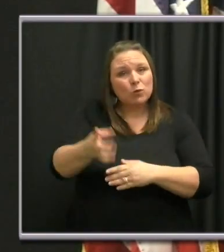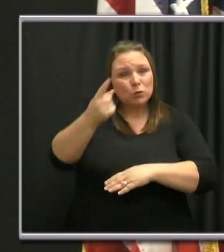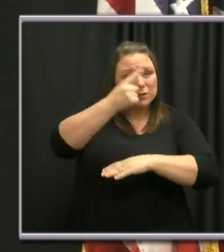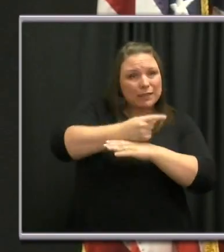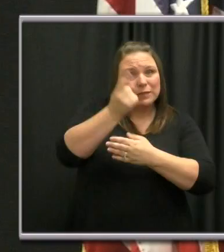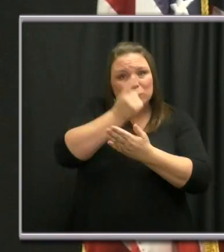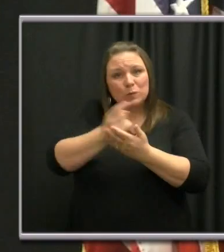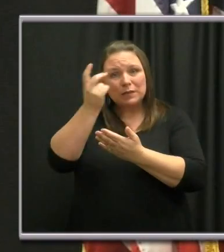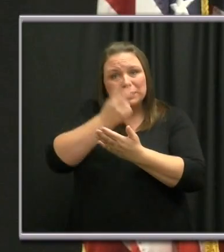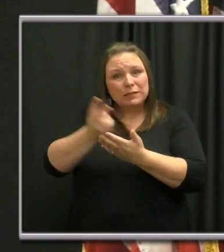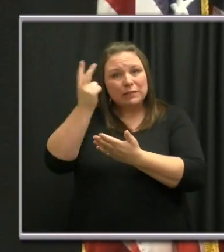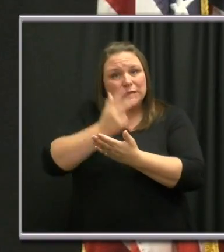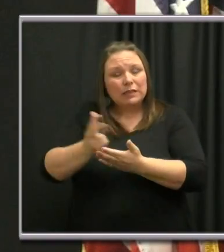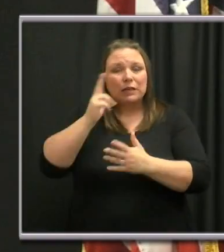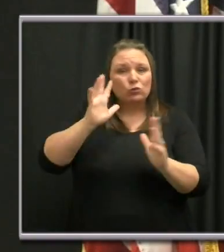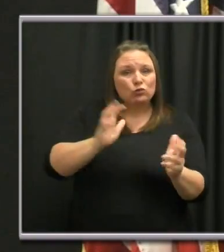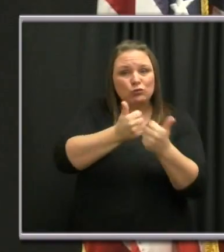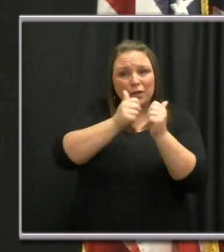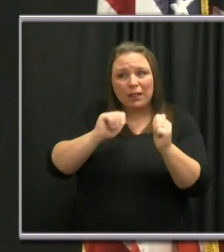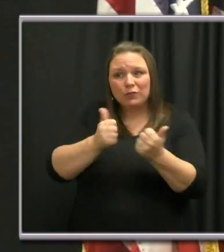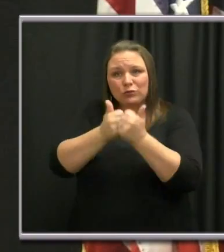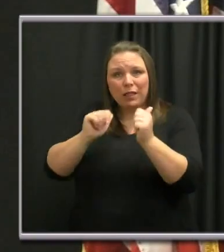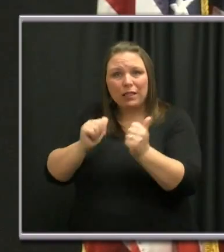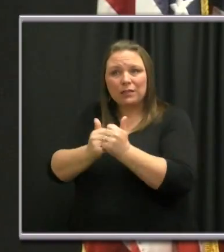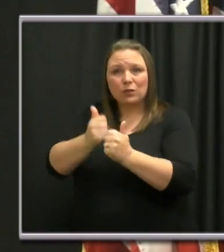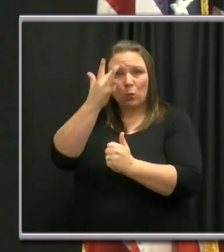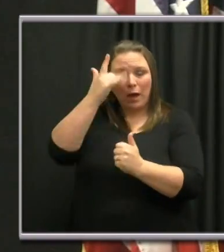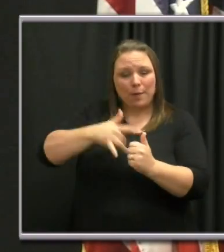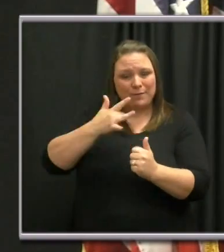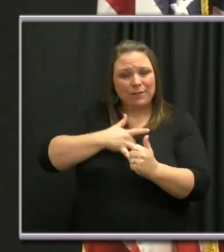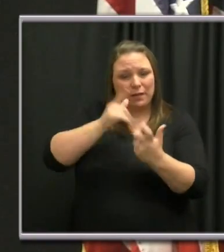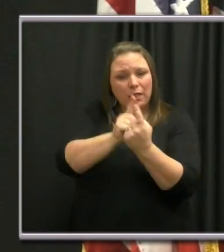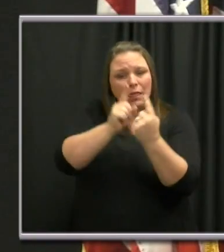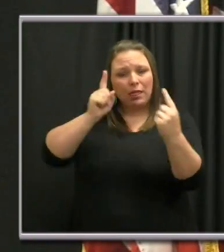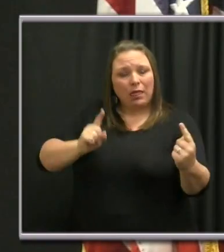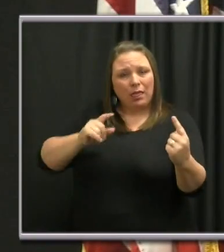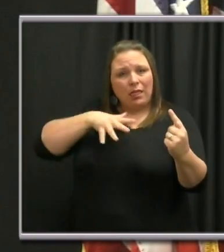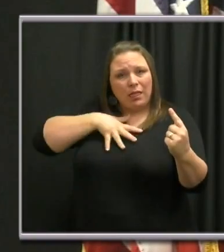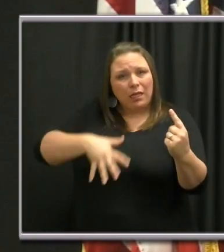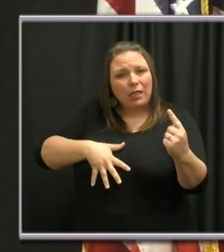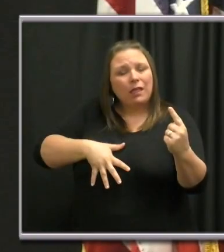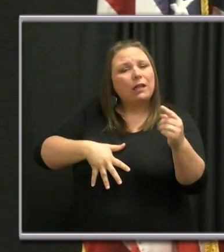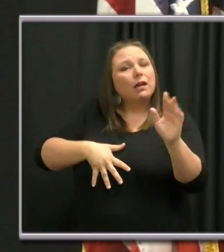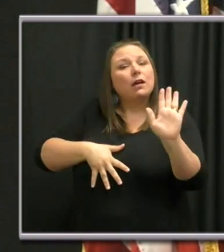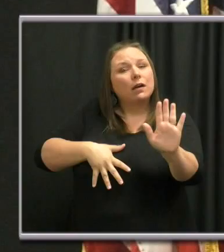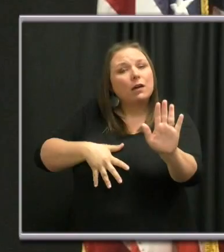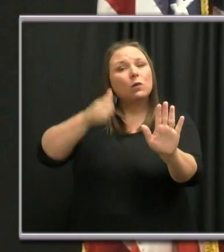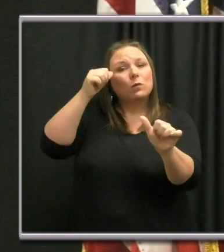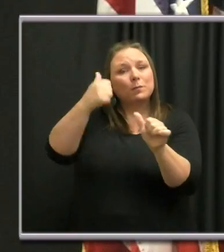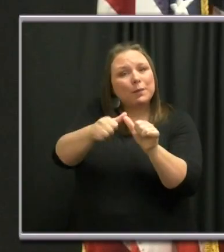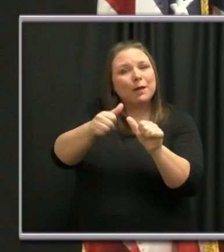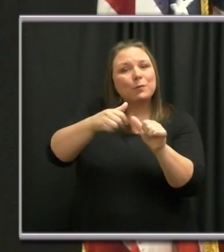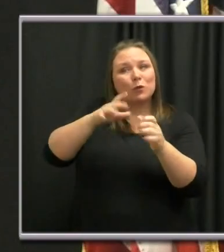SO AS WE COME INTO THESE NEXT FEW DAYS AND WE WERE CHALLENGED